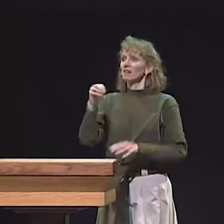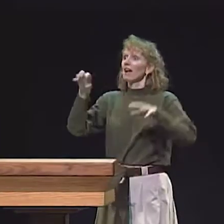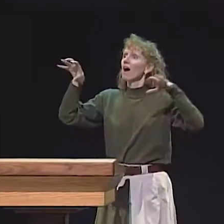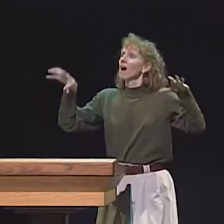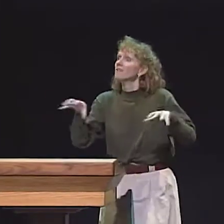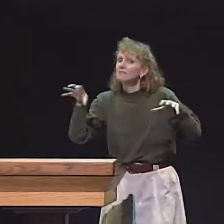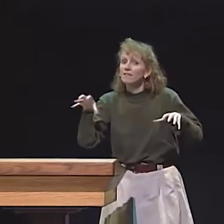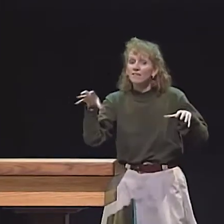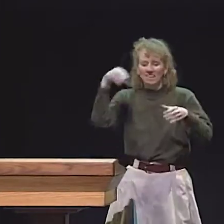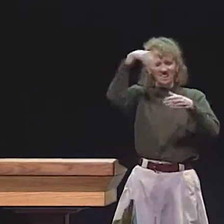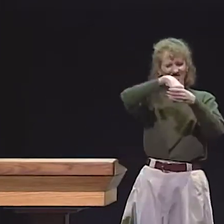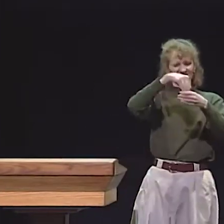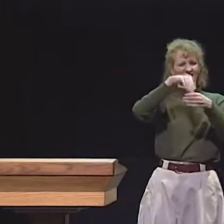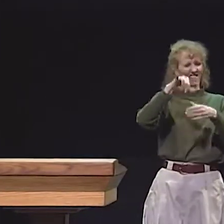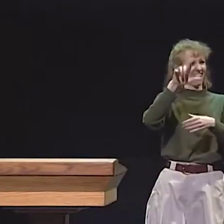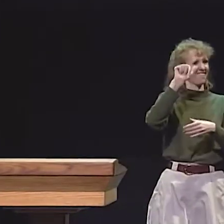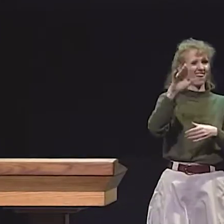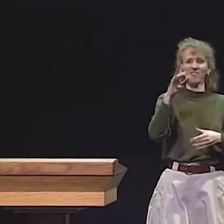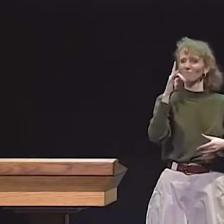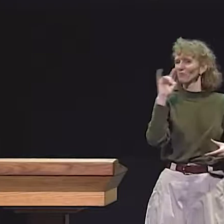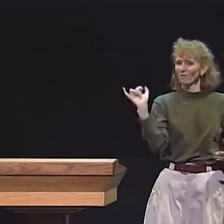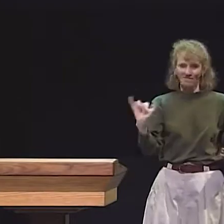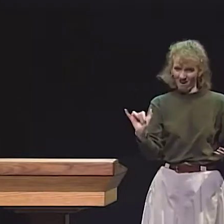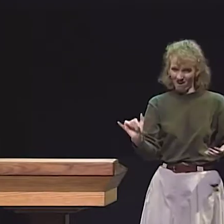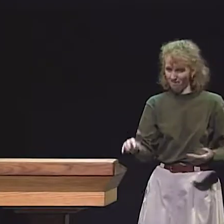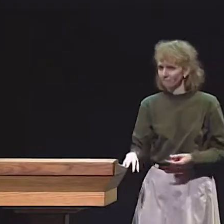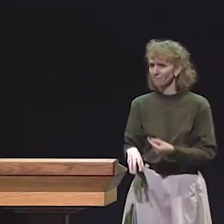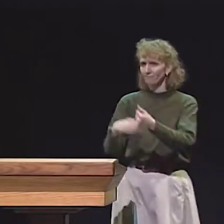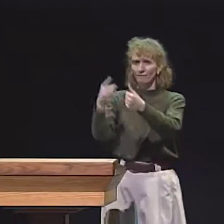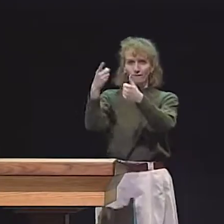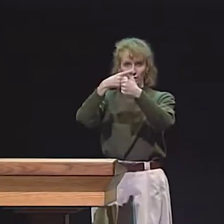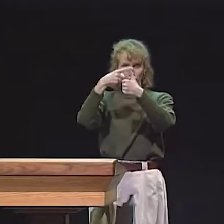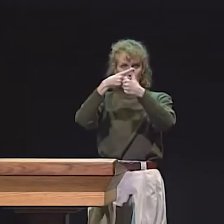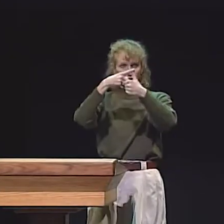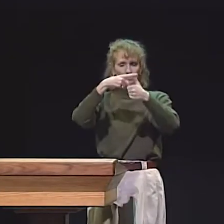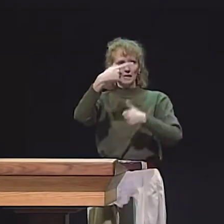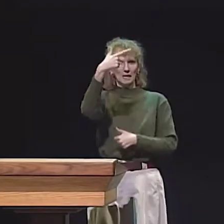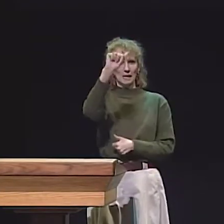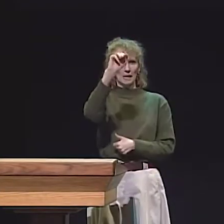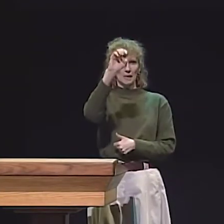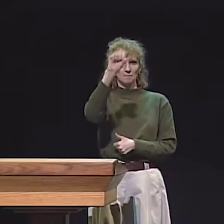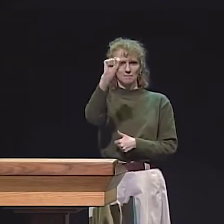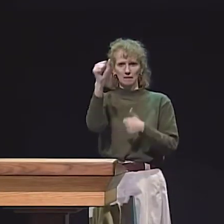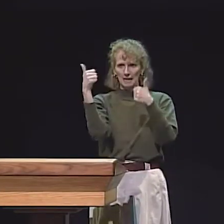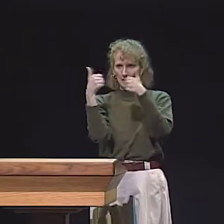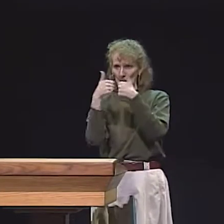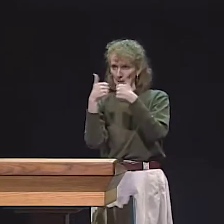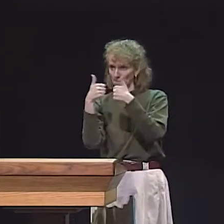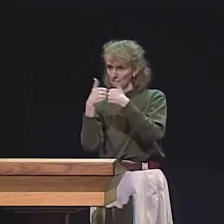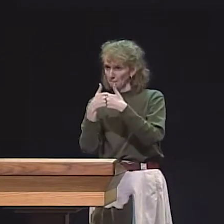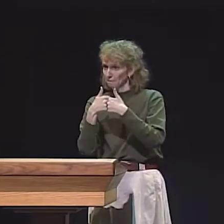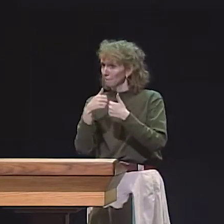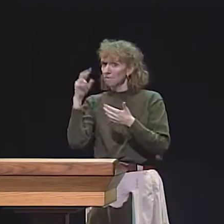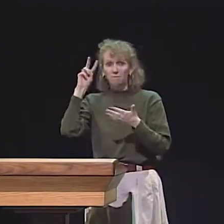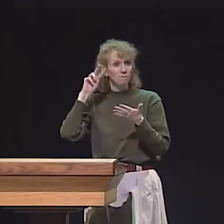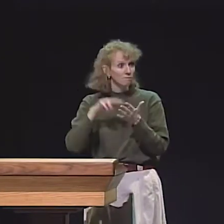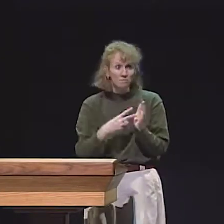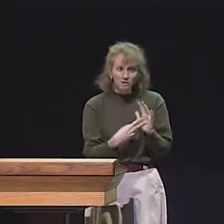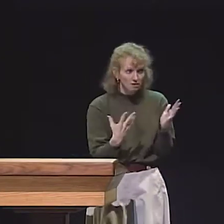IT HAS 4 WALLS AND THE ACTIVITIES THAT ARE INCLUDED IN THAT LAB, WHAT MIGHT THEY LOOK LIKE? WELL, WE PLAY GAMES.